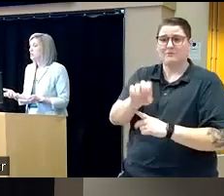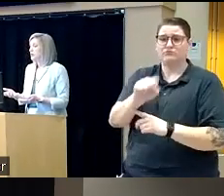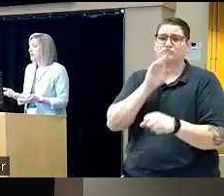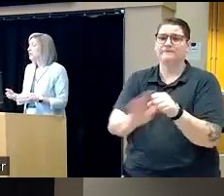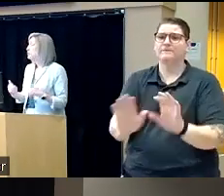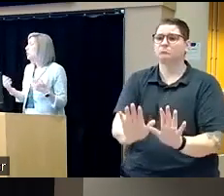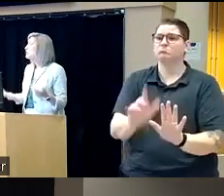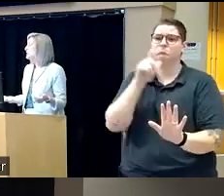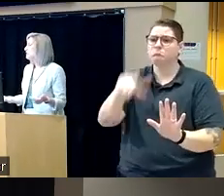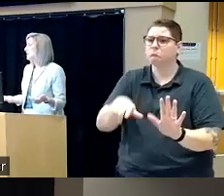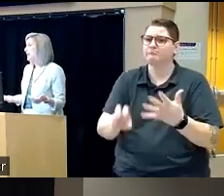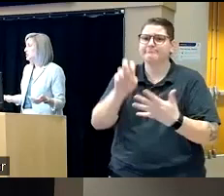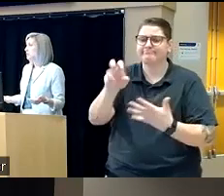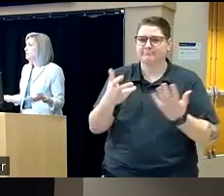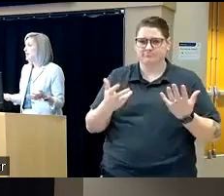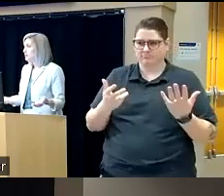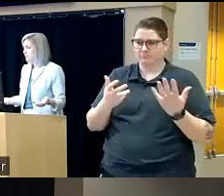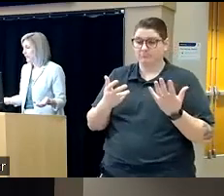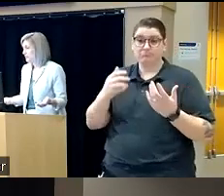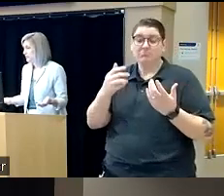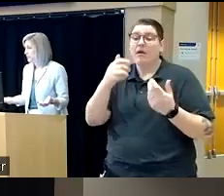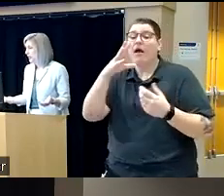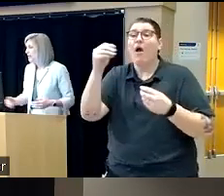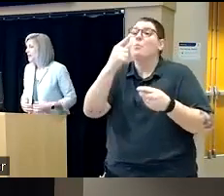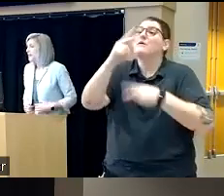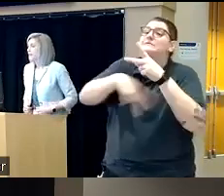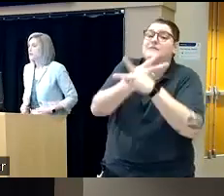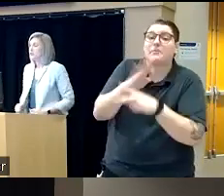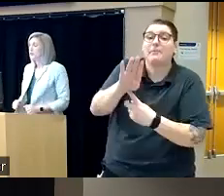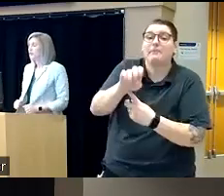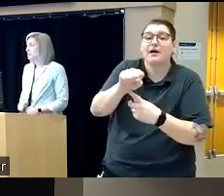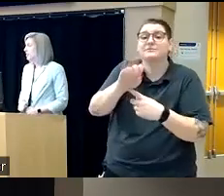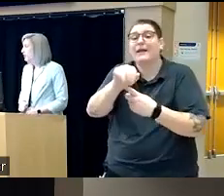bachelor's degree there's no specification of what type of bachelor's degree therefore supervision